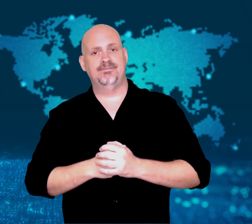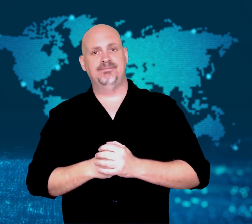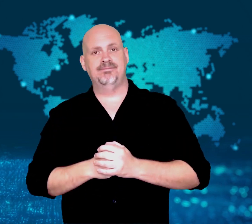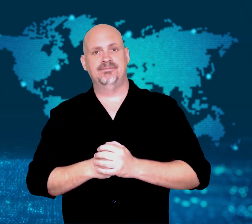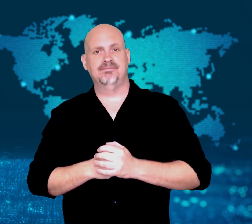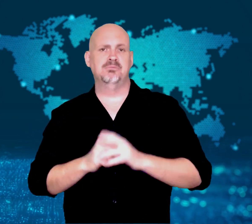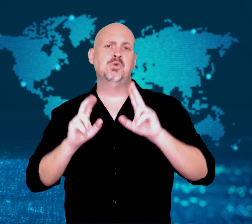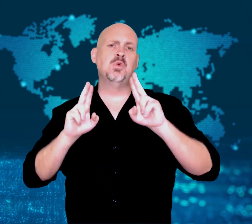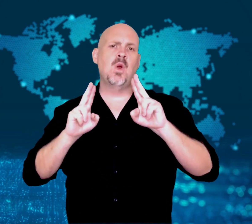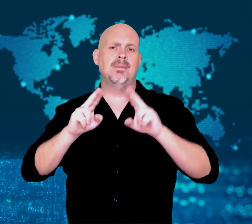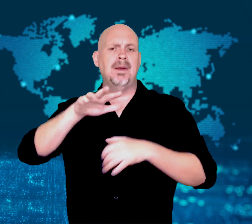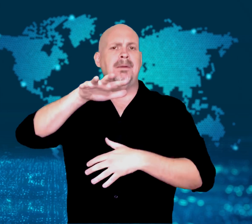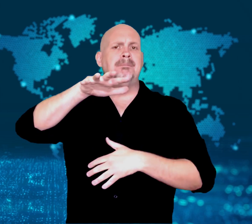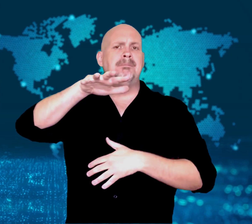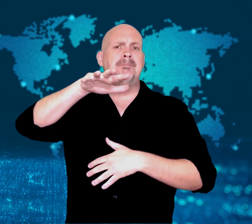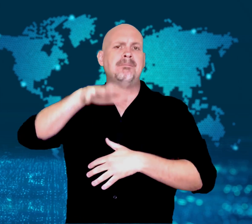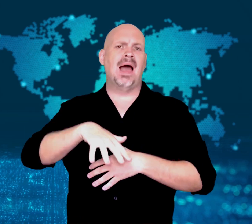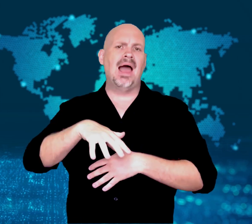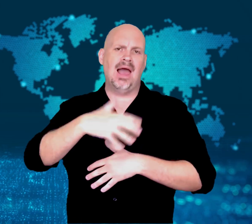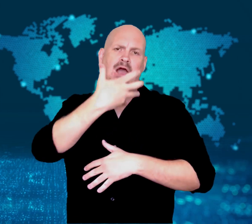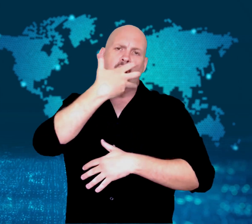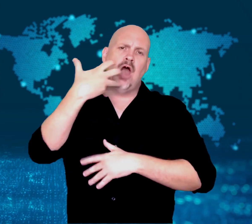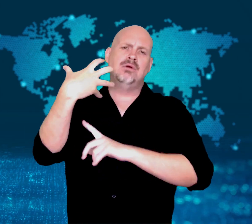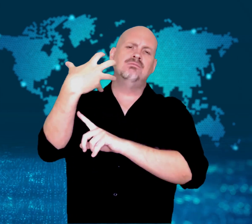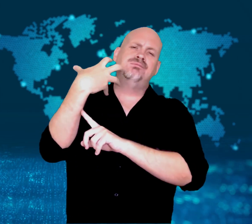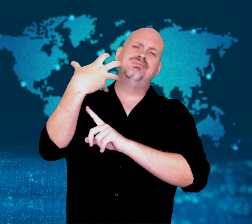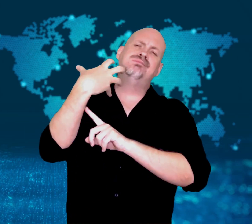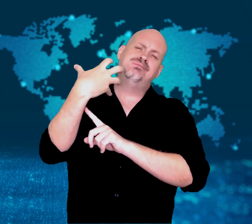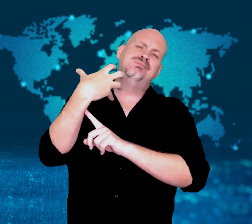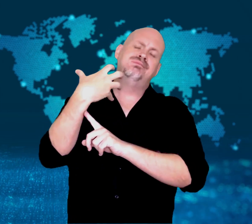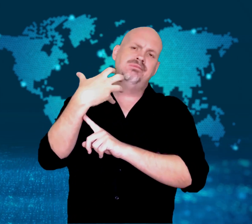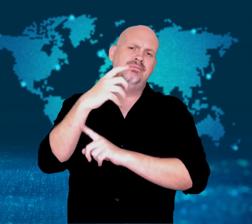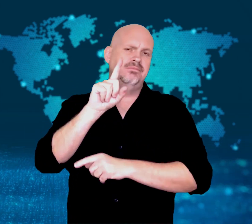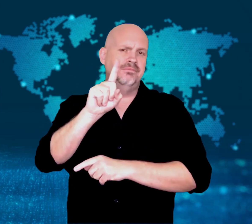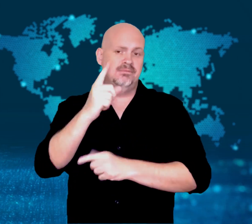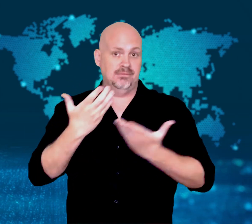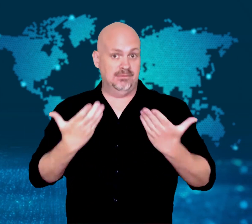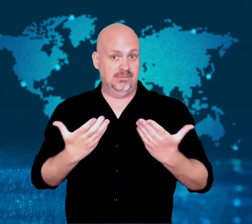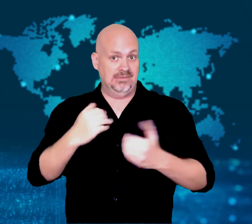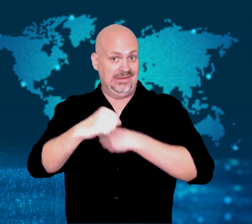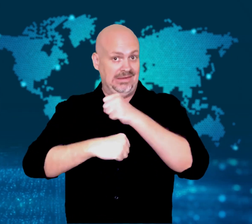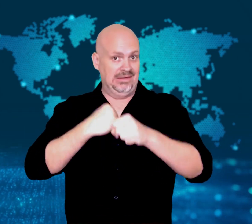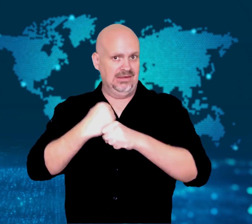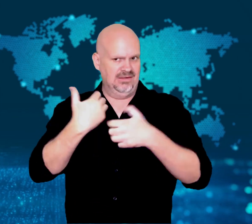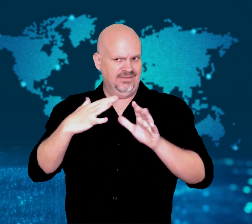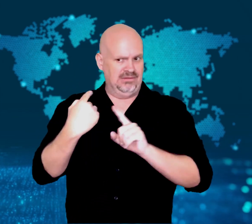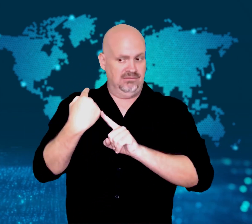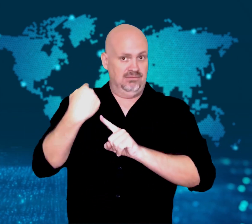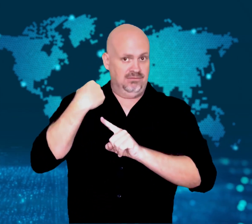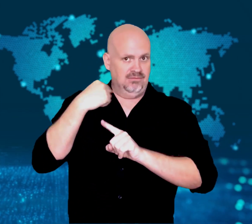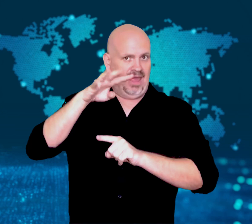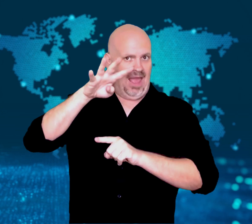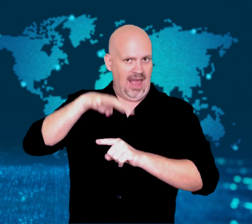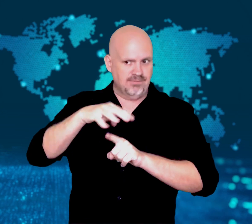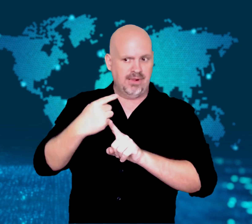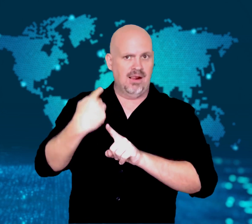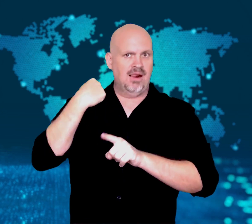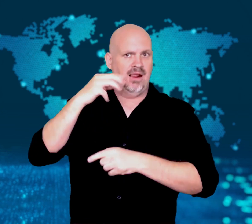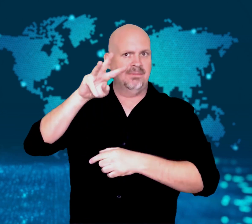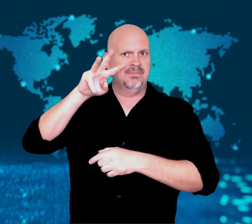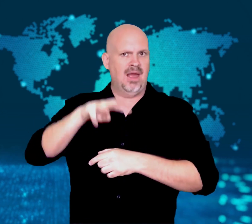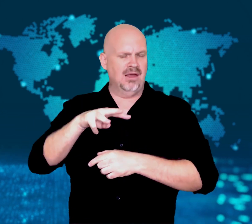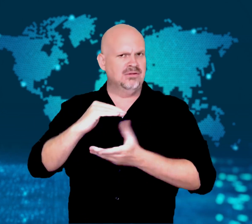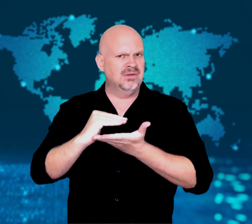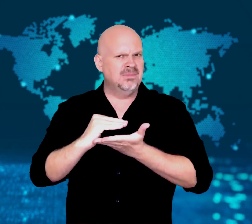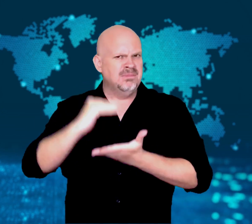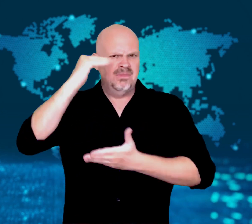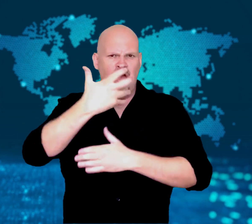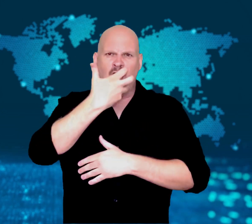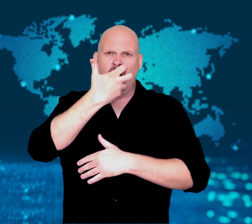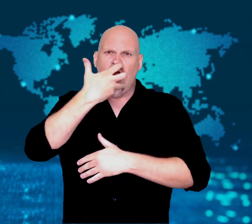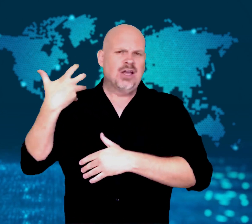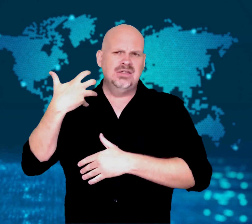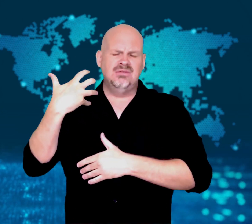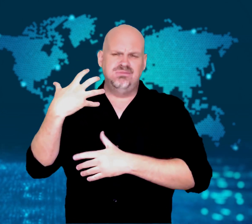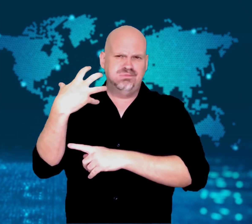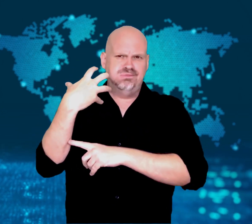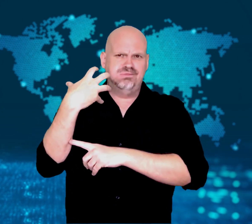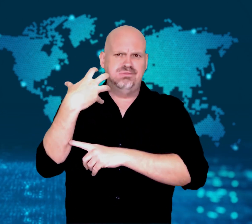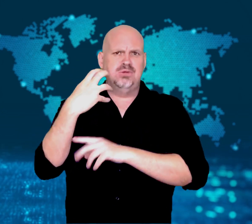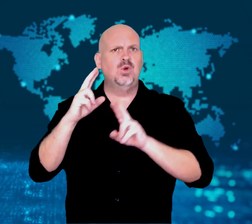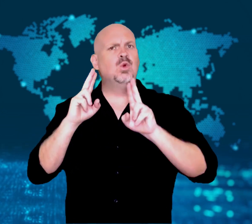Heatwaves are common in May, but in March and April this year,